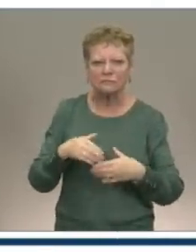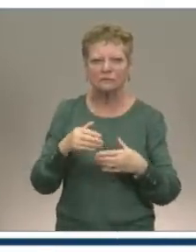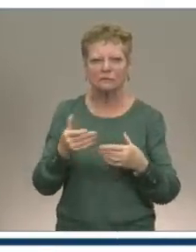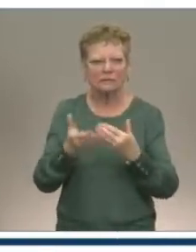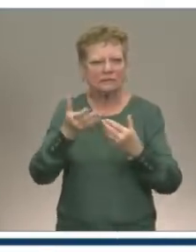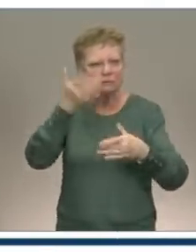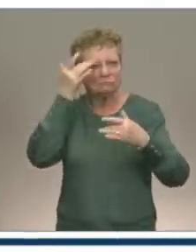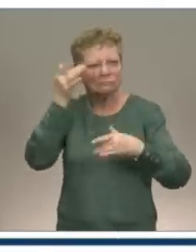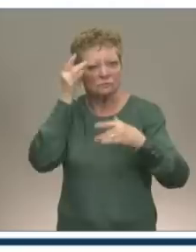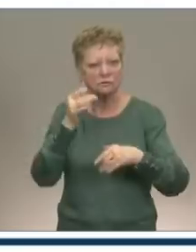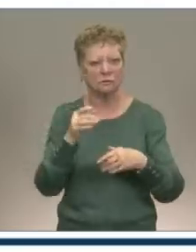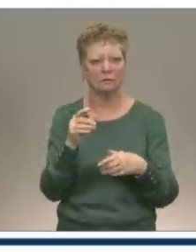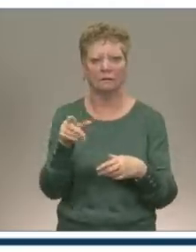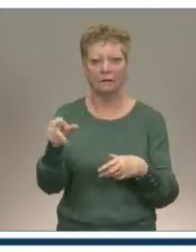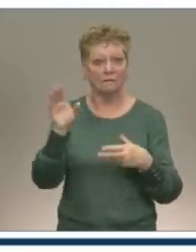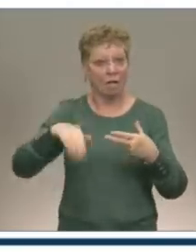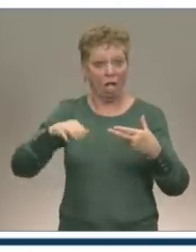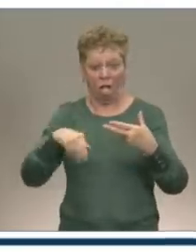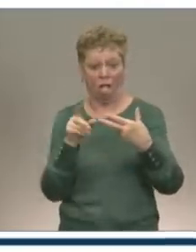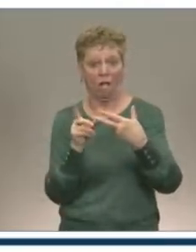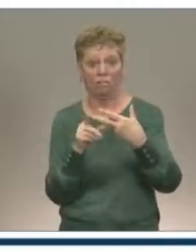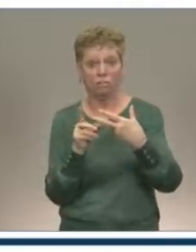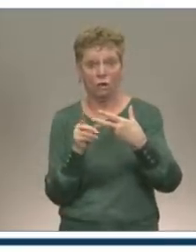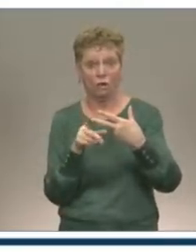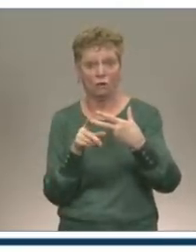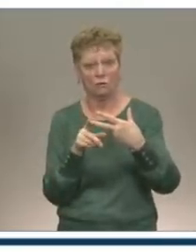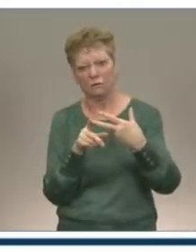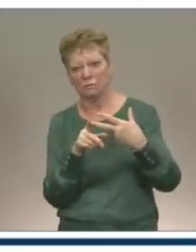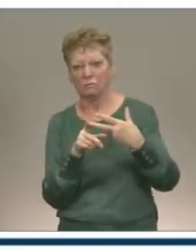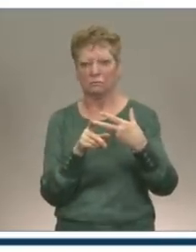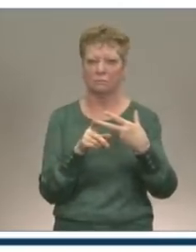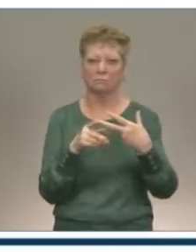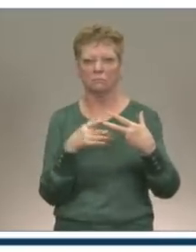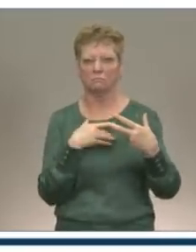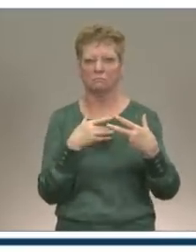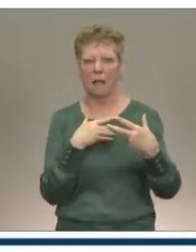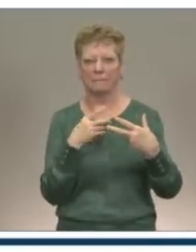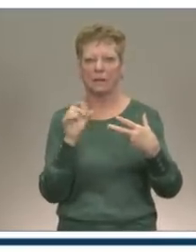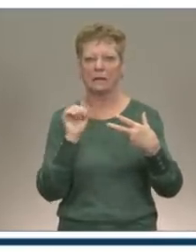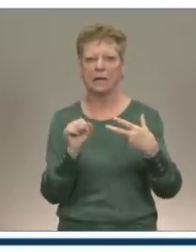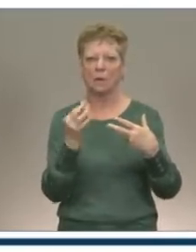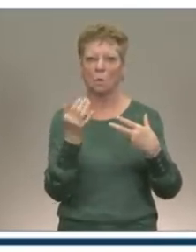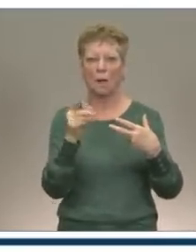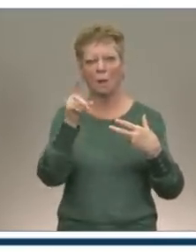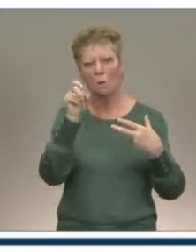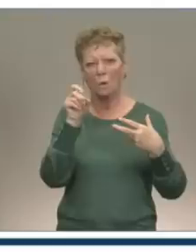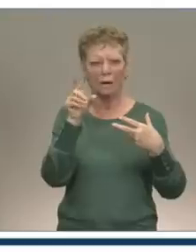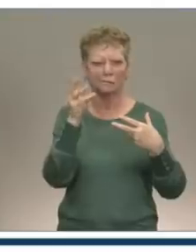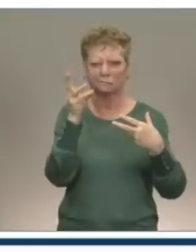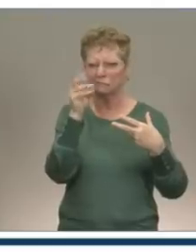third dose now and it'll be likely may into june when they're eligible to get their booster dose